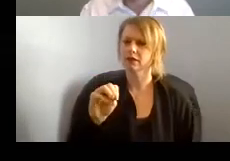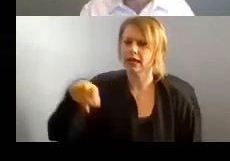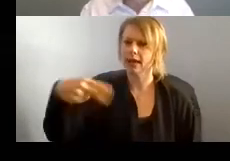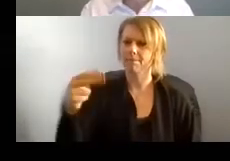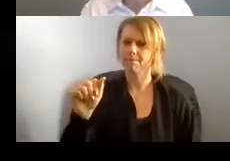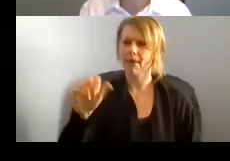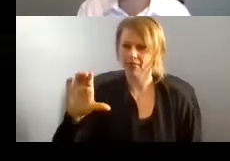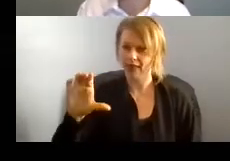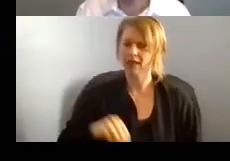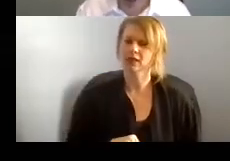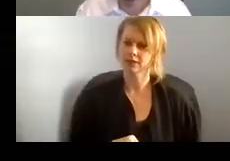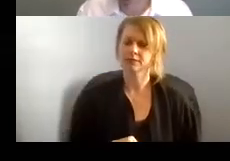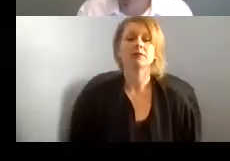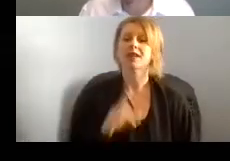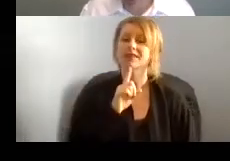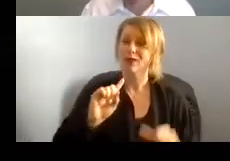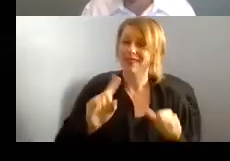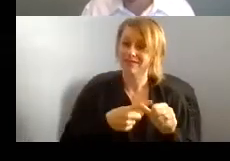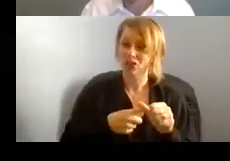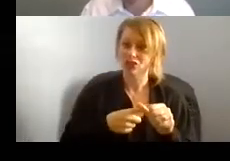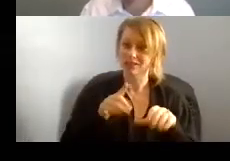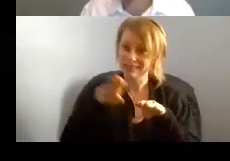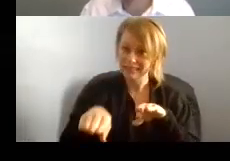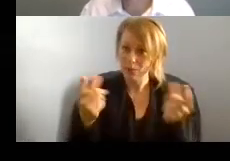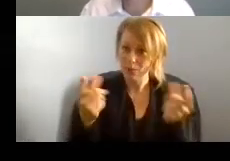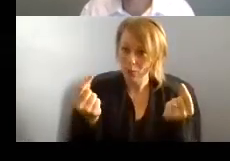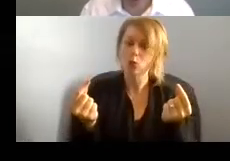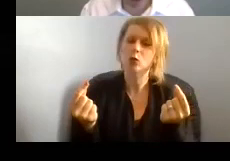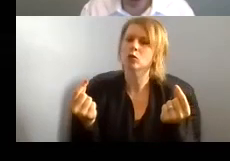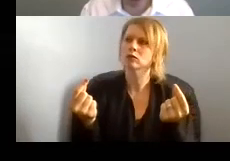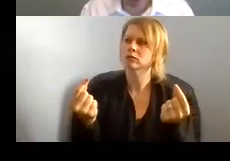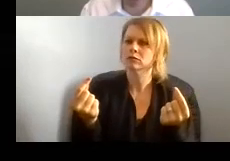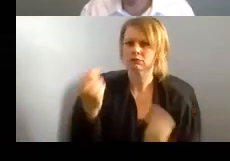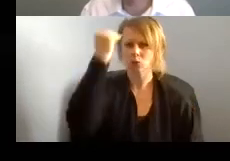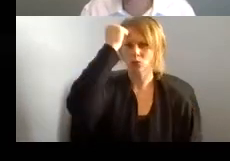So the first step in that is to acknowledge the loss. A common myth is that talking to children about their loss